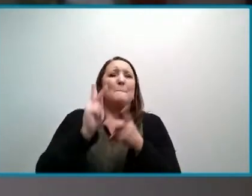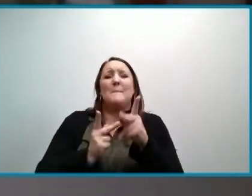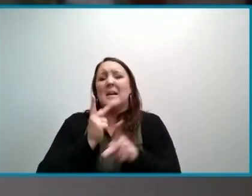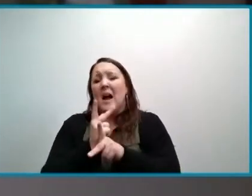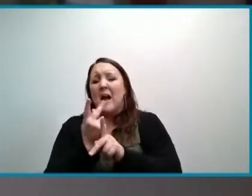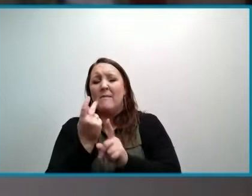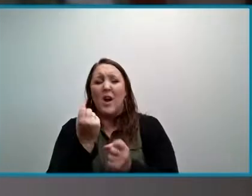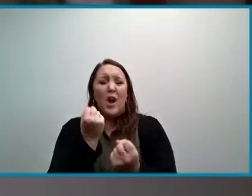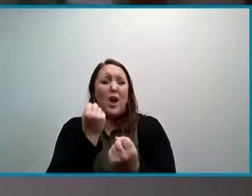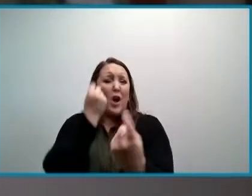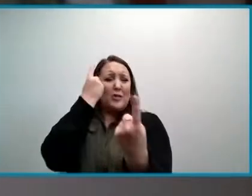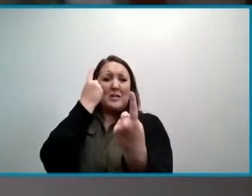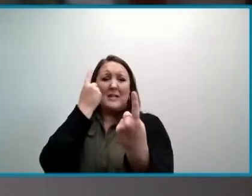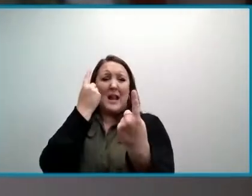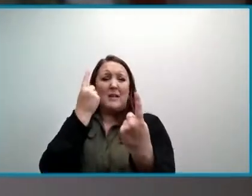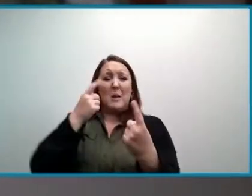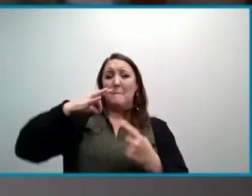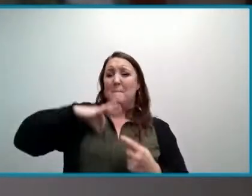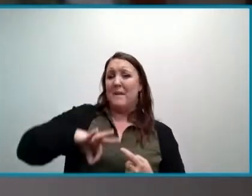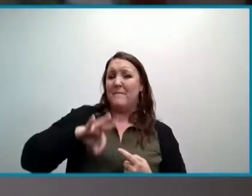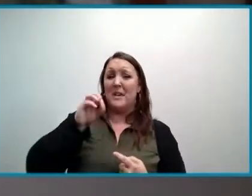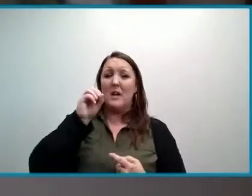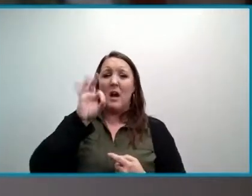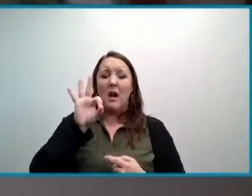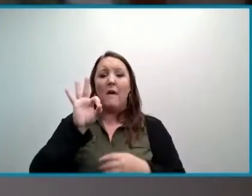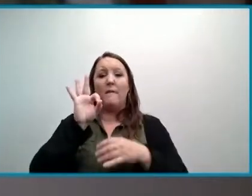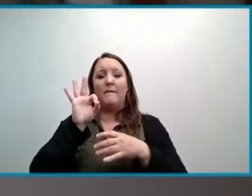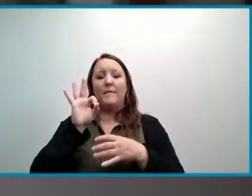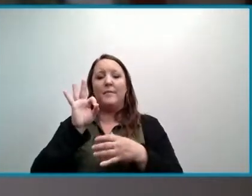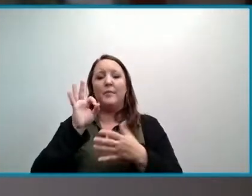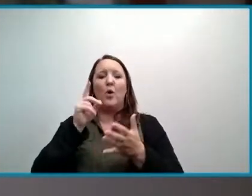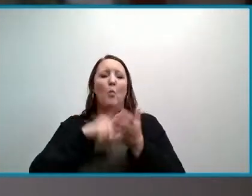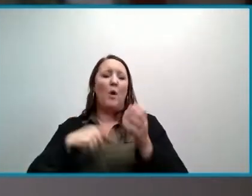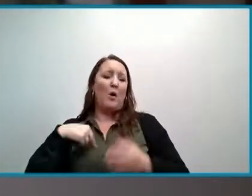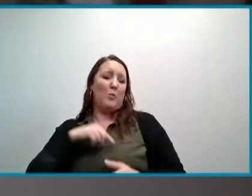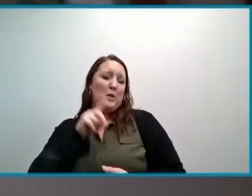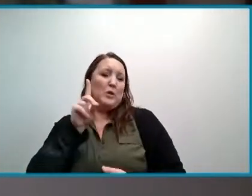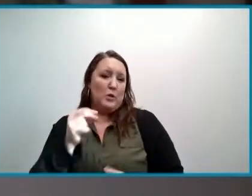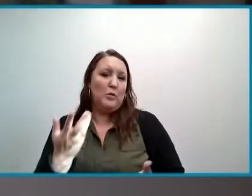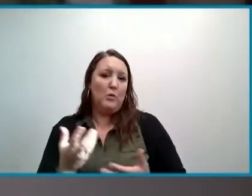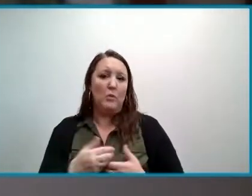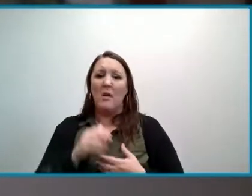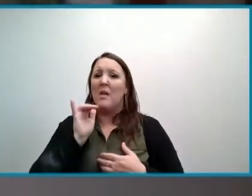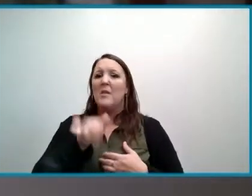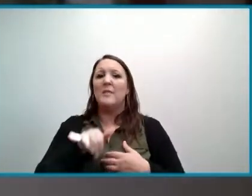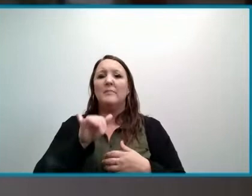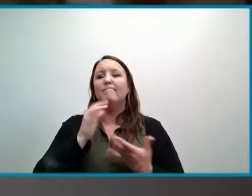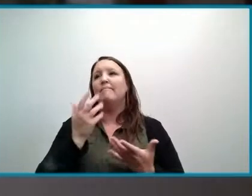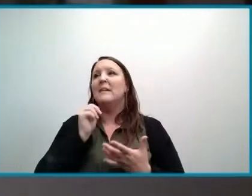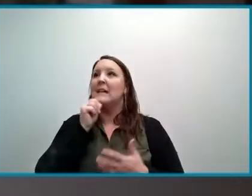of the benefit of the work that we're bringing to them. And that's just not the case in every location, you know,